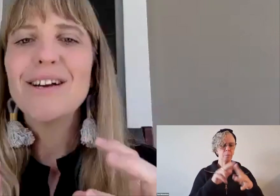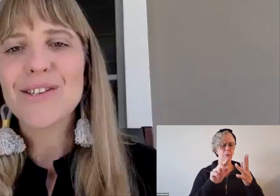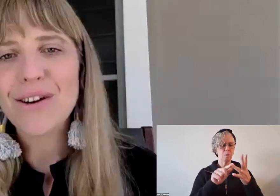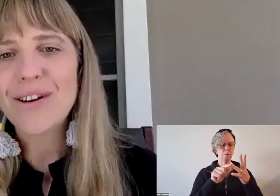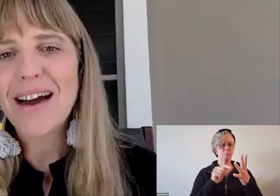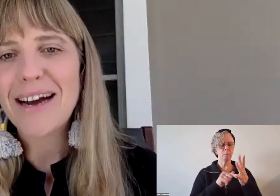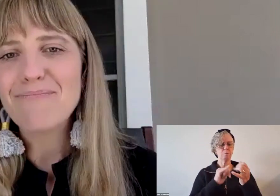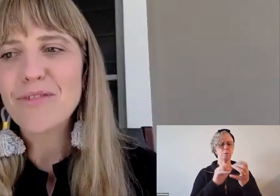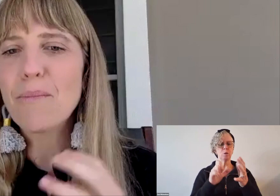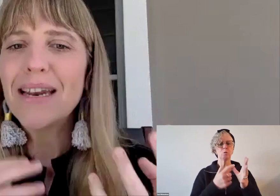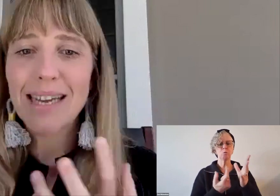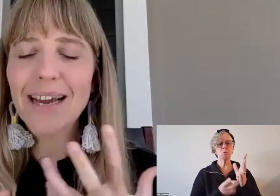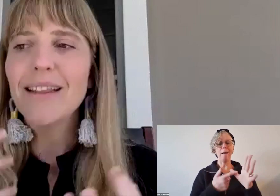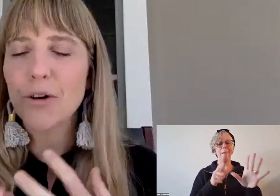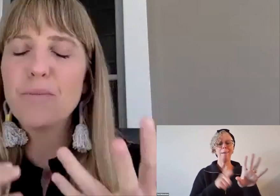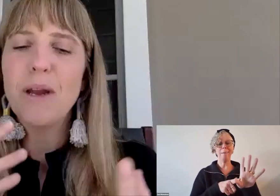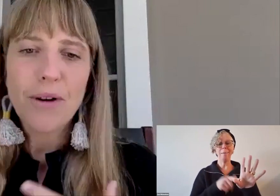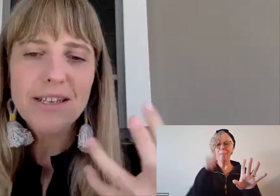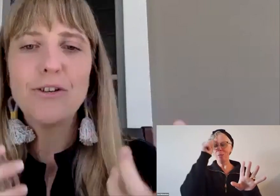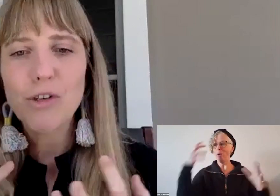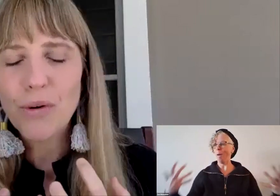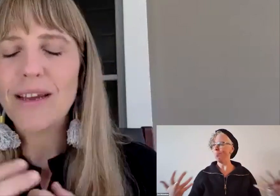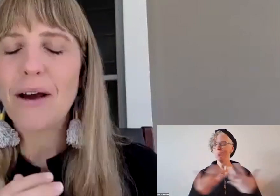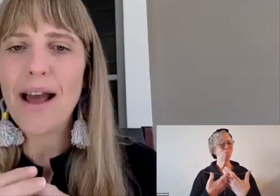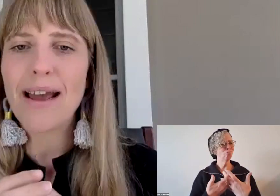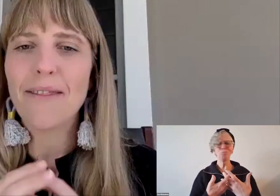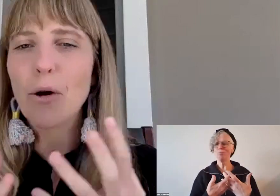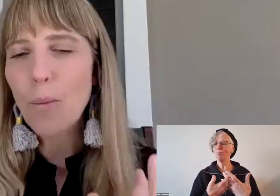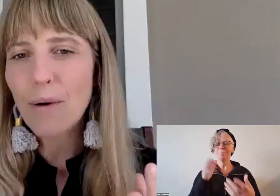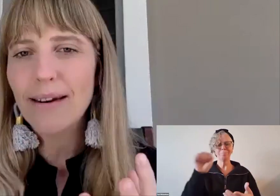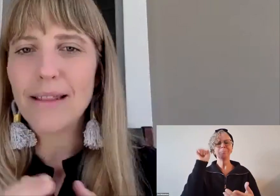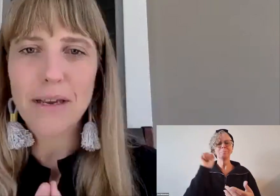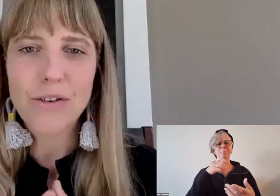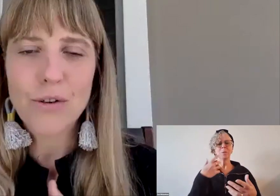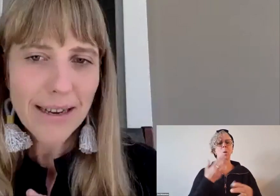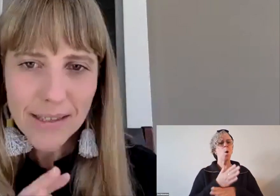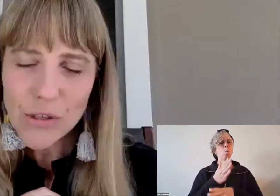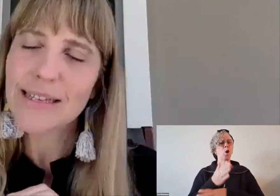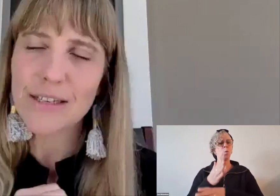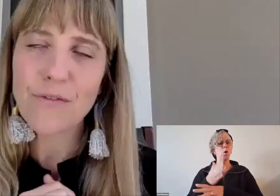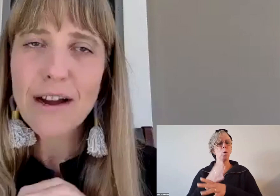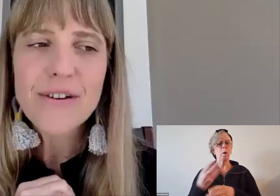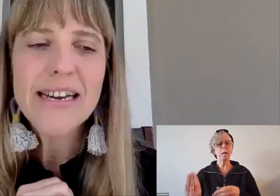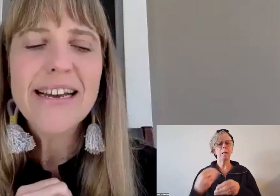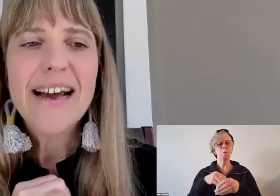So for about a decade that group of people continued to work in that way, and then they incorporated in the mid 2000s, 2005.